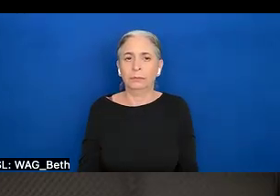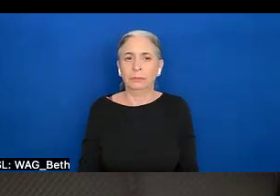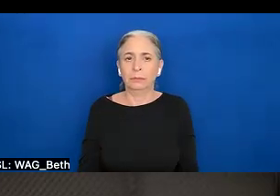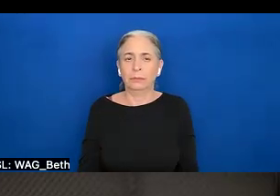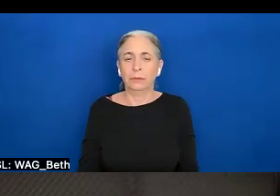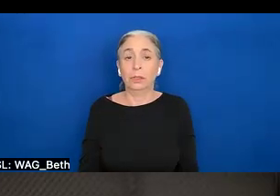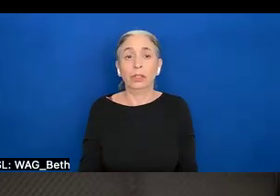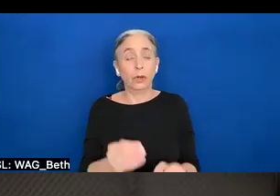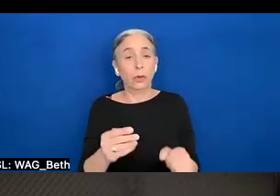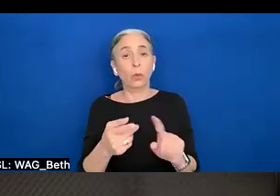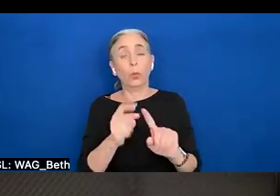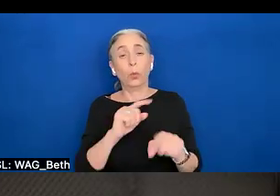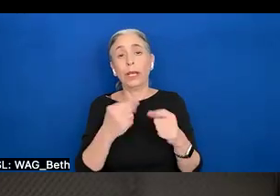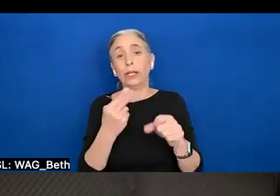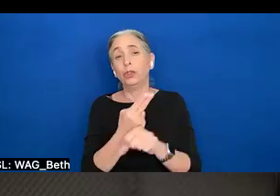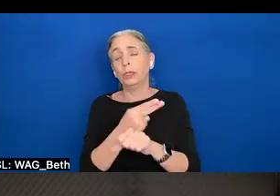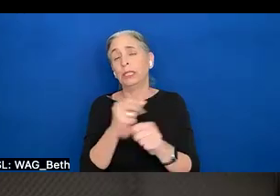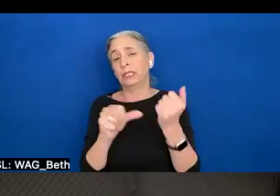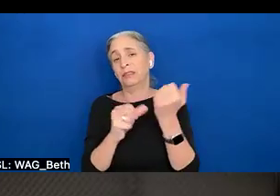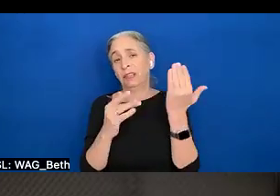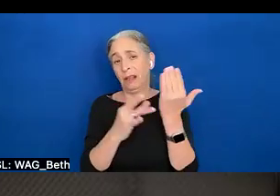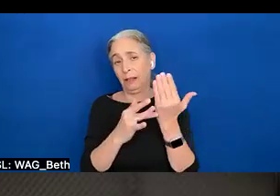contents recognizable by assistive technologies.